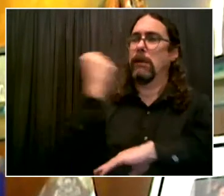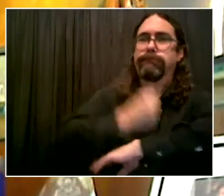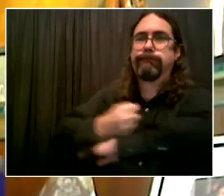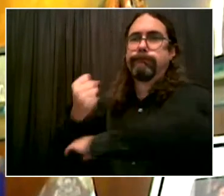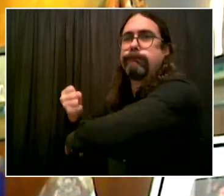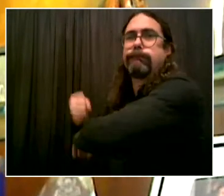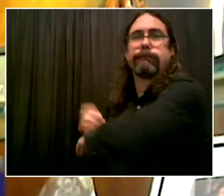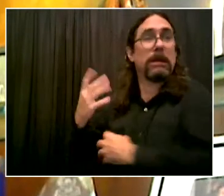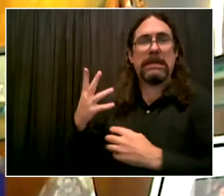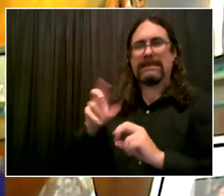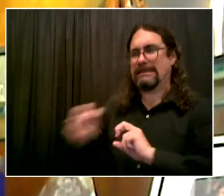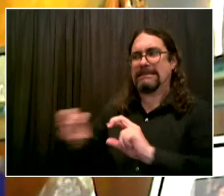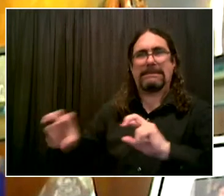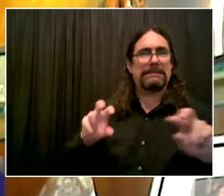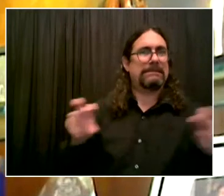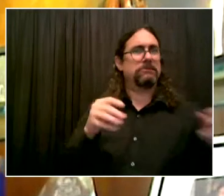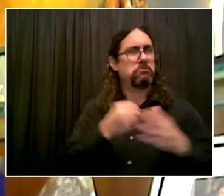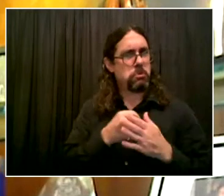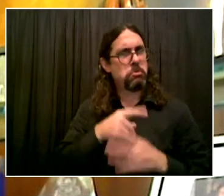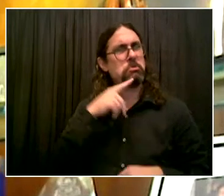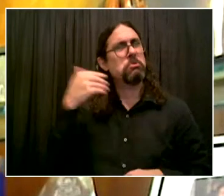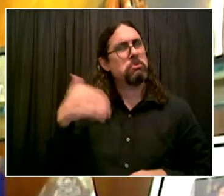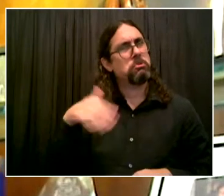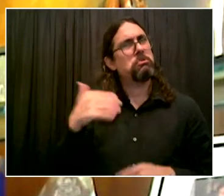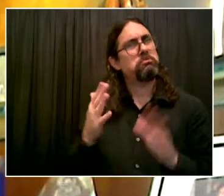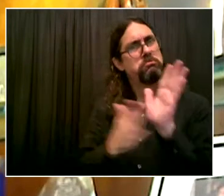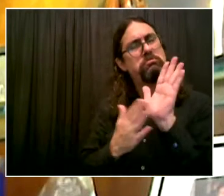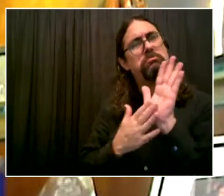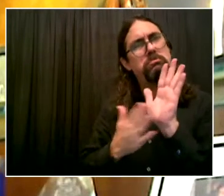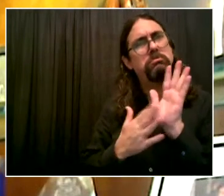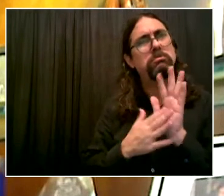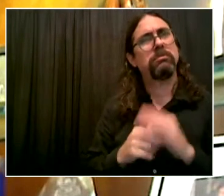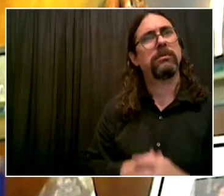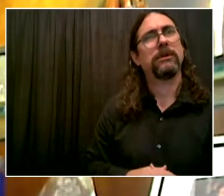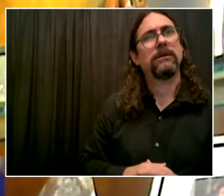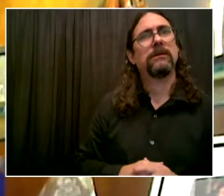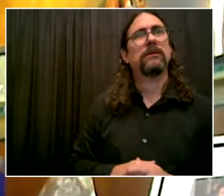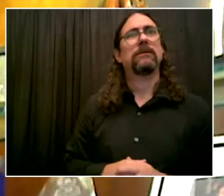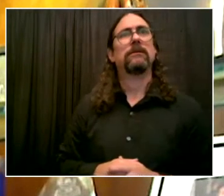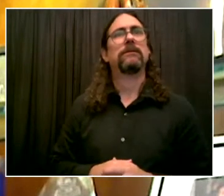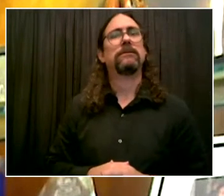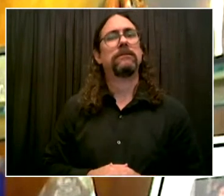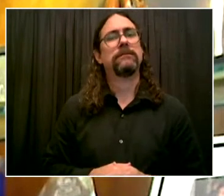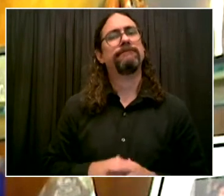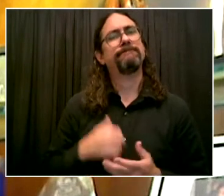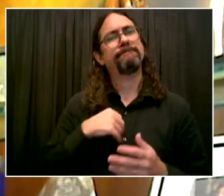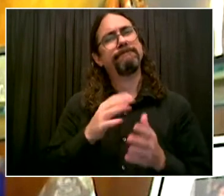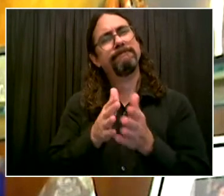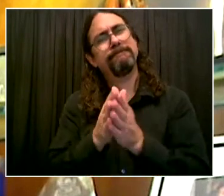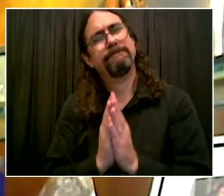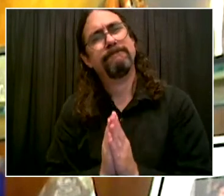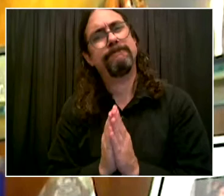THANK THEM AND I WANT TO CONTINUE TO ENCOURAGE OUR RESIDENTS TO GET